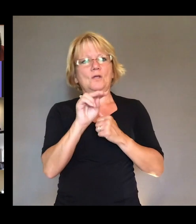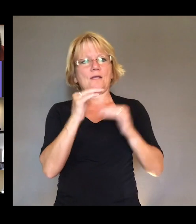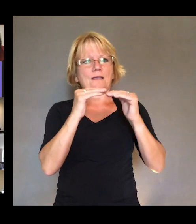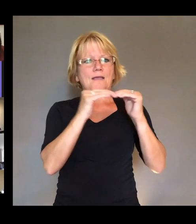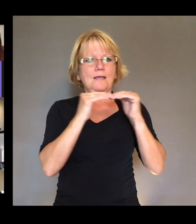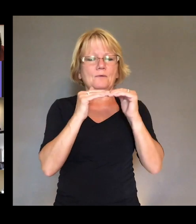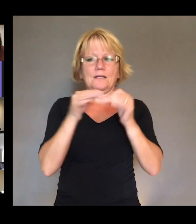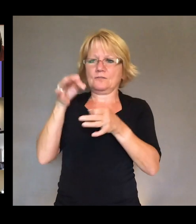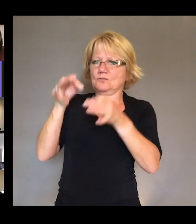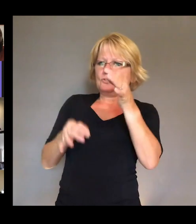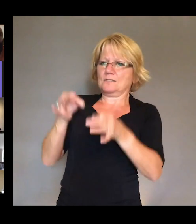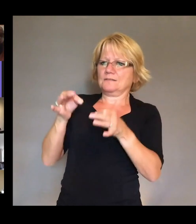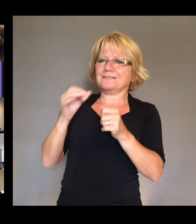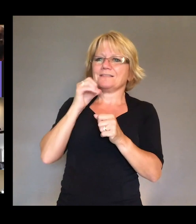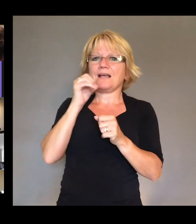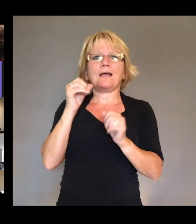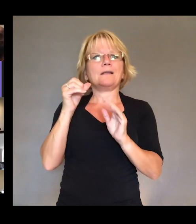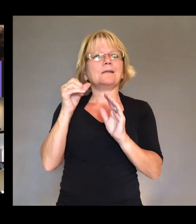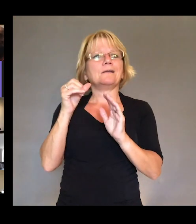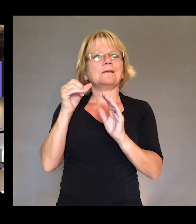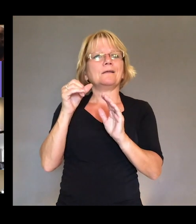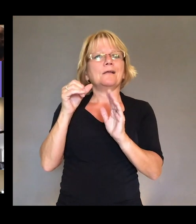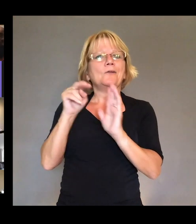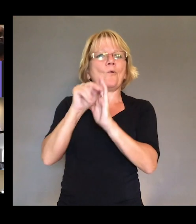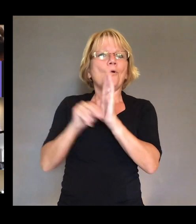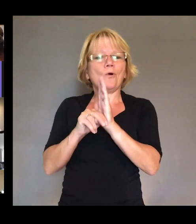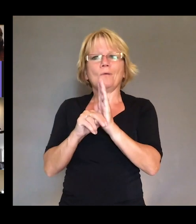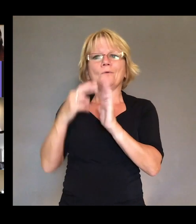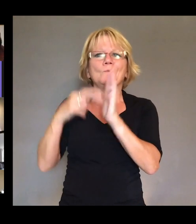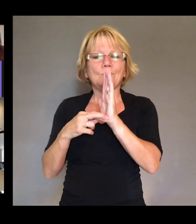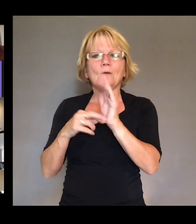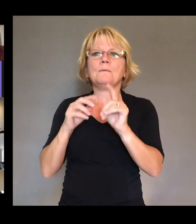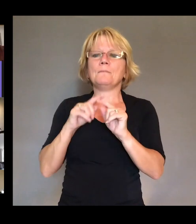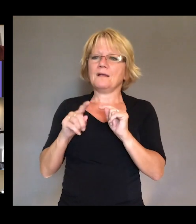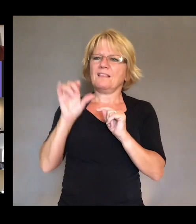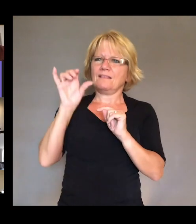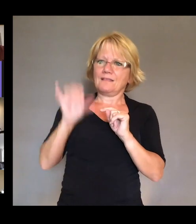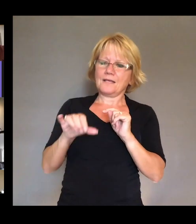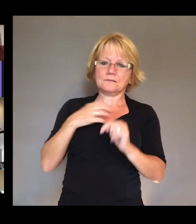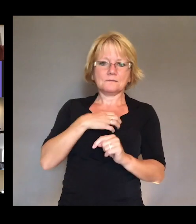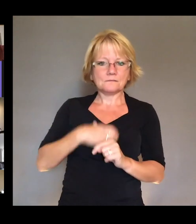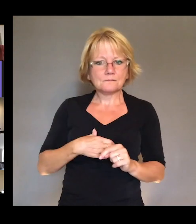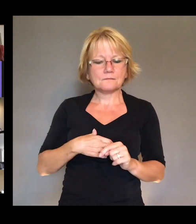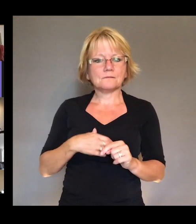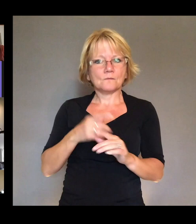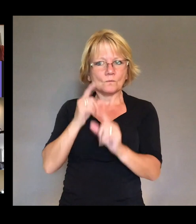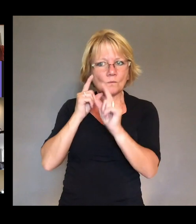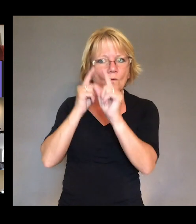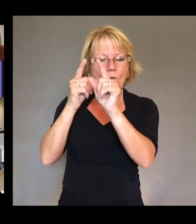looking at equity and justice, not just as a norm, but as a force that is like desire